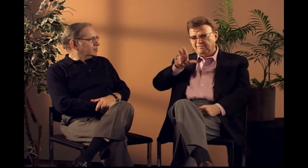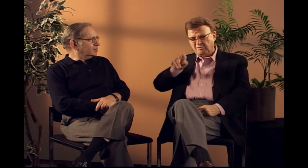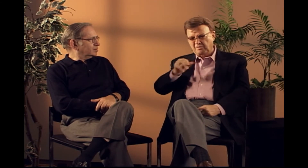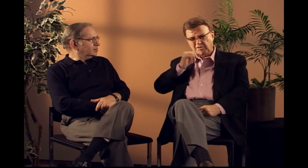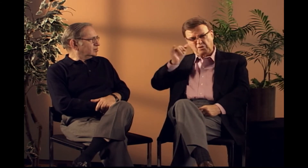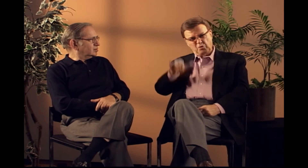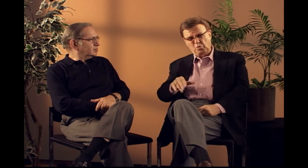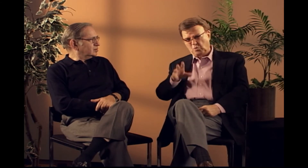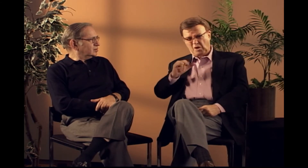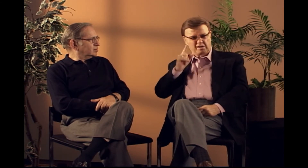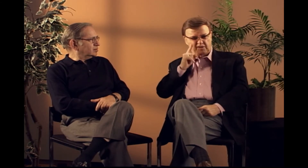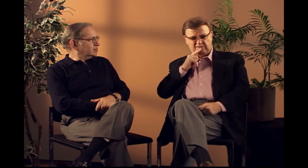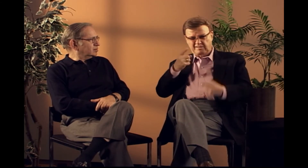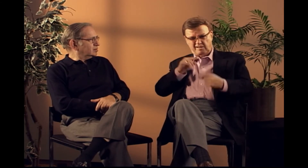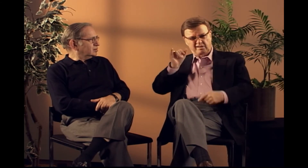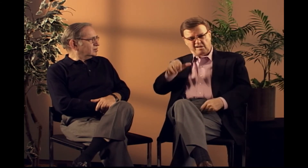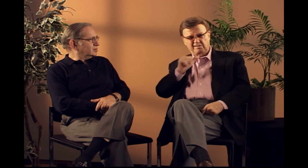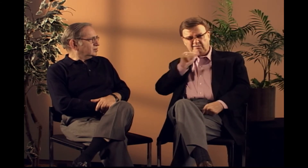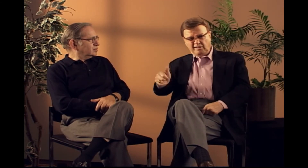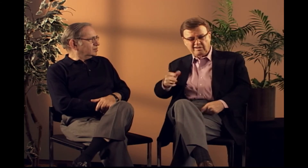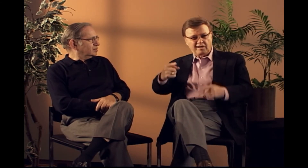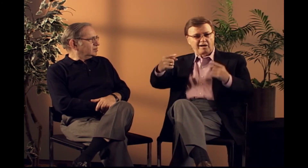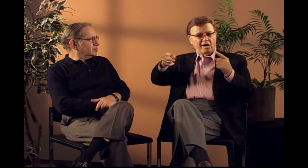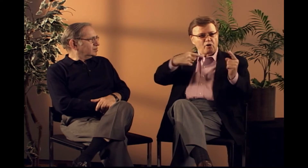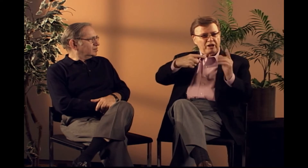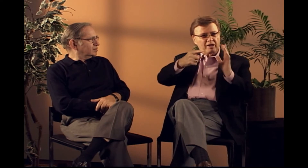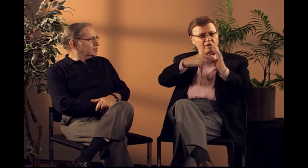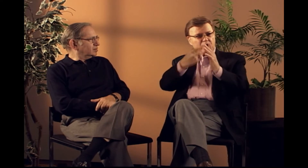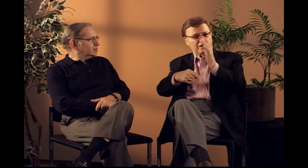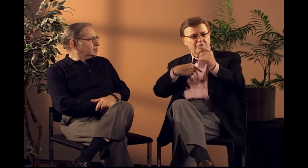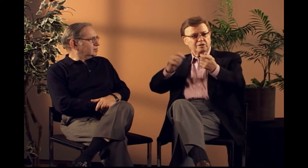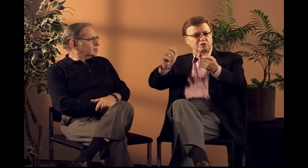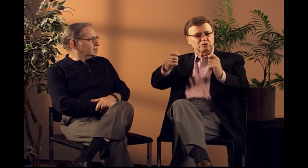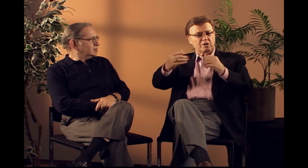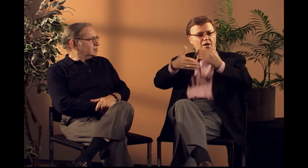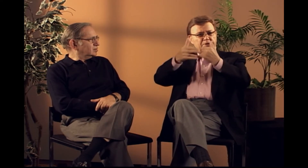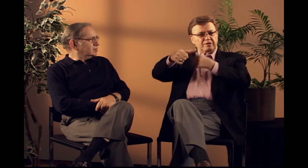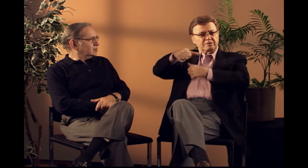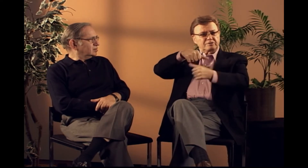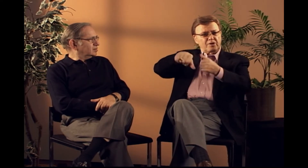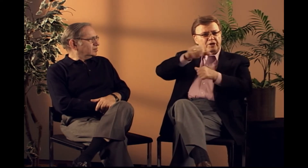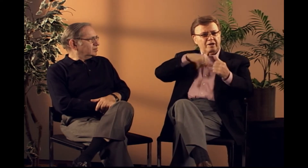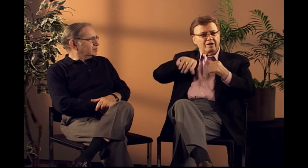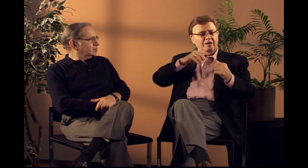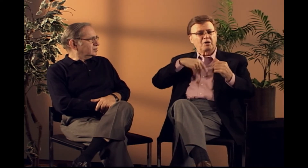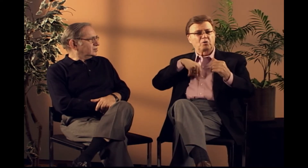They all assisted and helped each other and said, no-no-no-no, that's not the deaf way. That's not the way people sign it or vice versa,